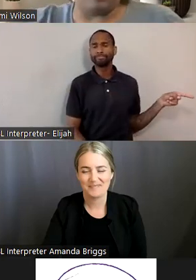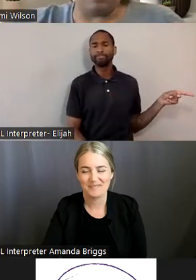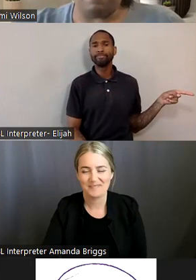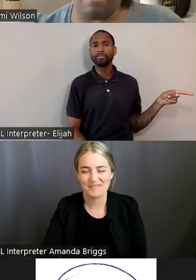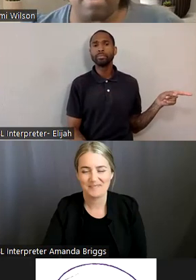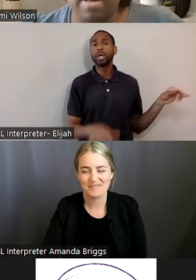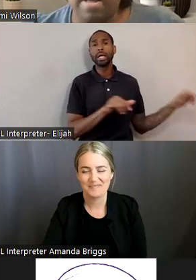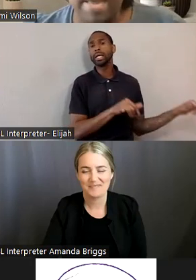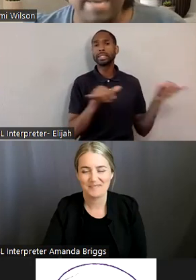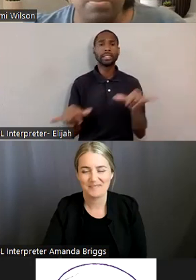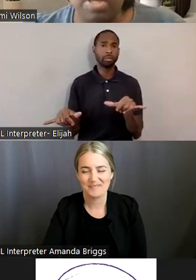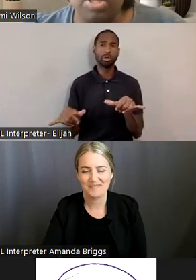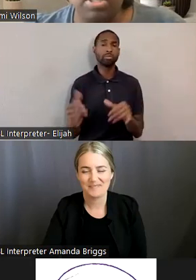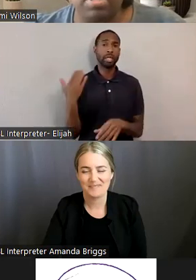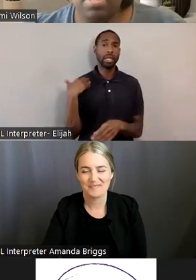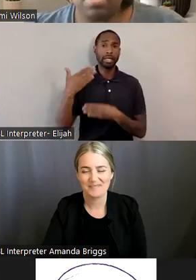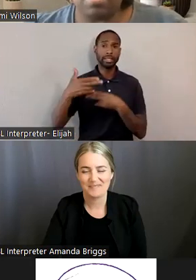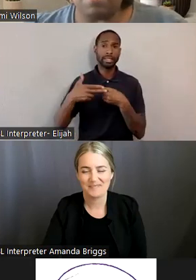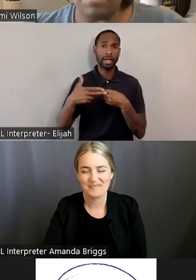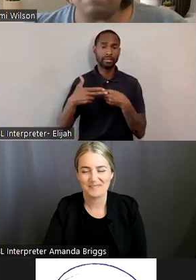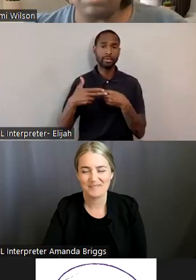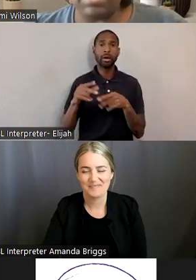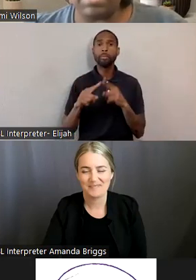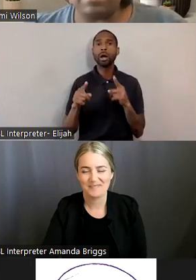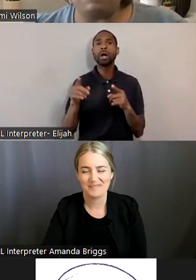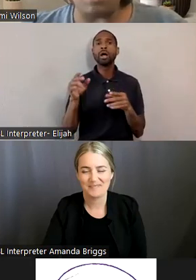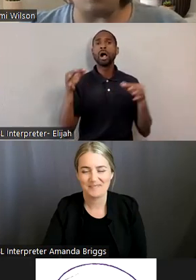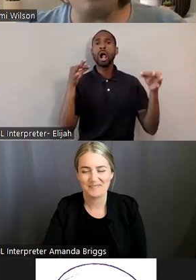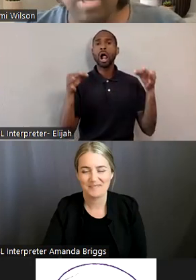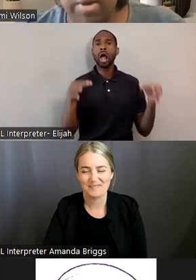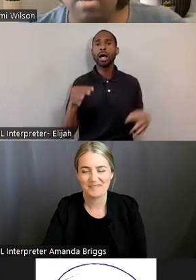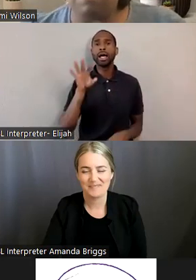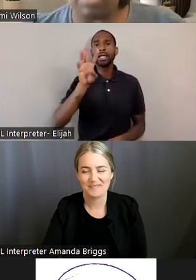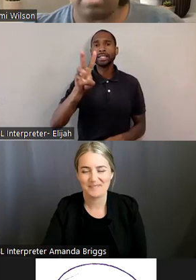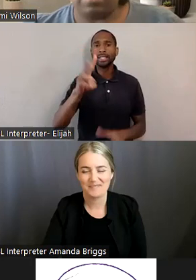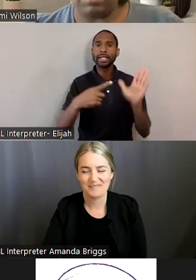similar to the last one. Just going over 6 signs of opioid